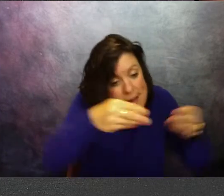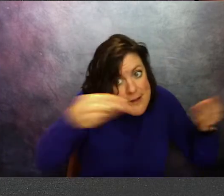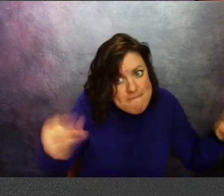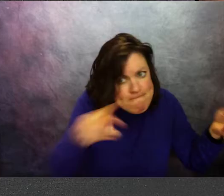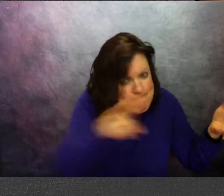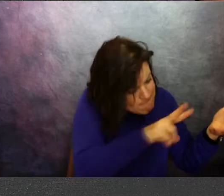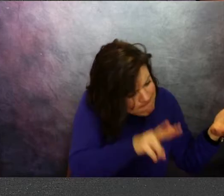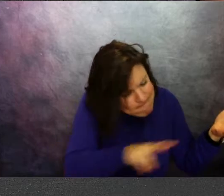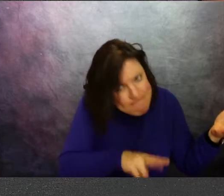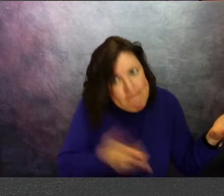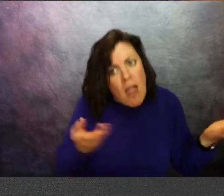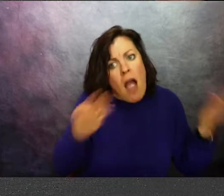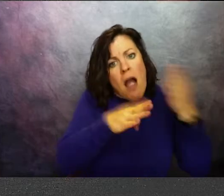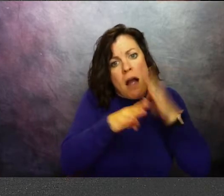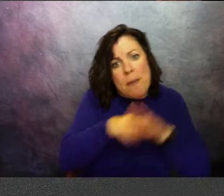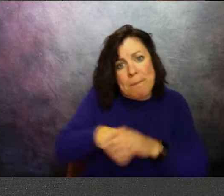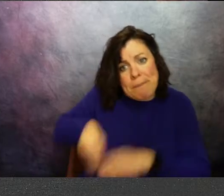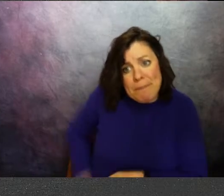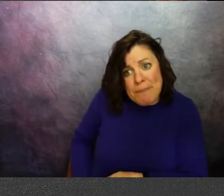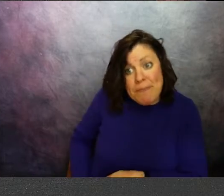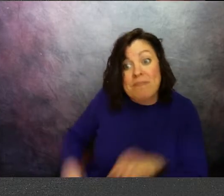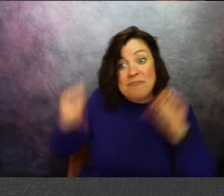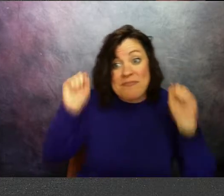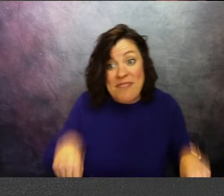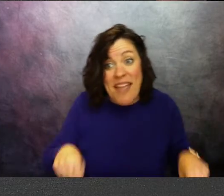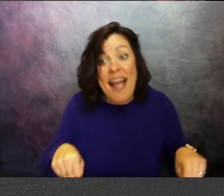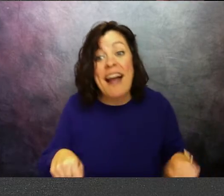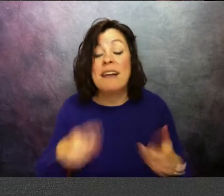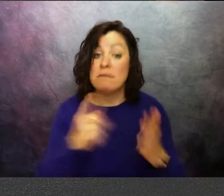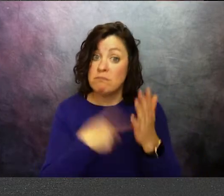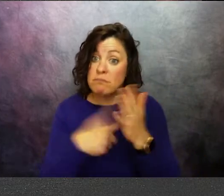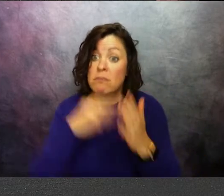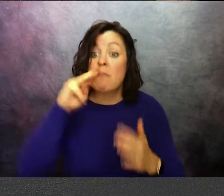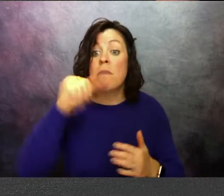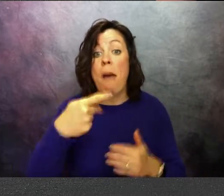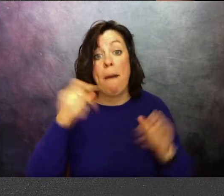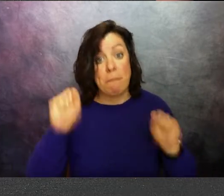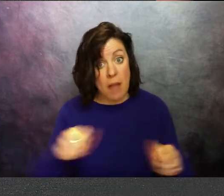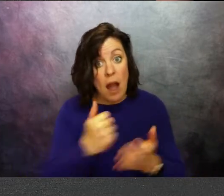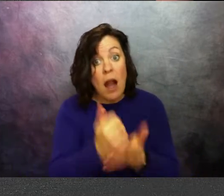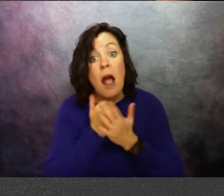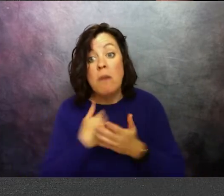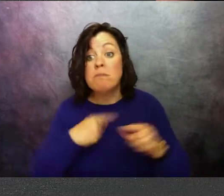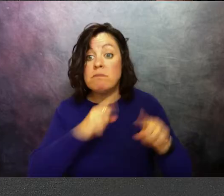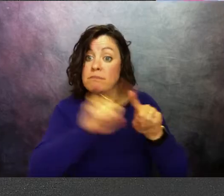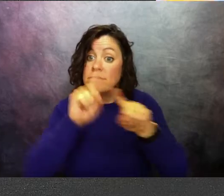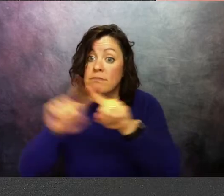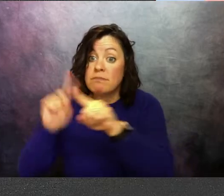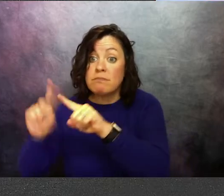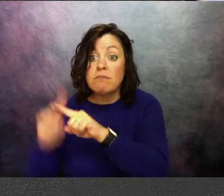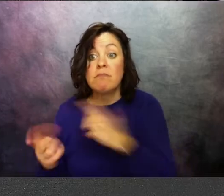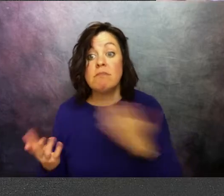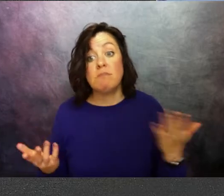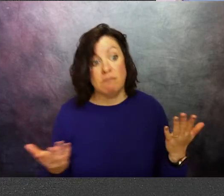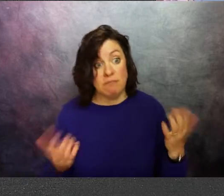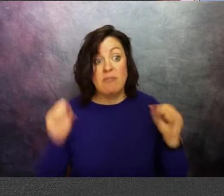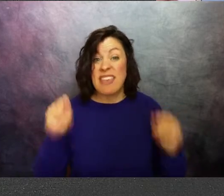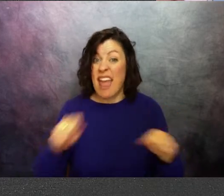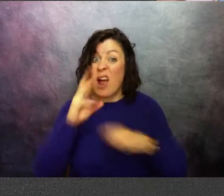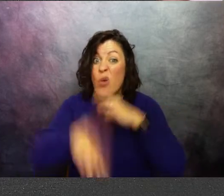someplace. Sometimes maps tell you different things. They might be of the whole world.